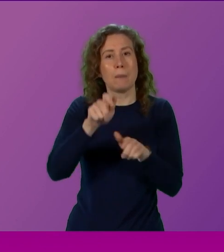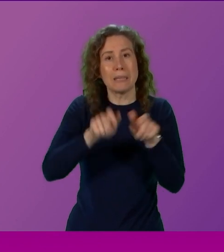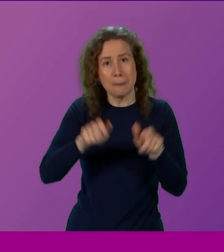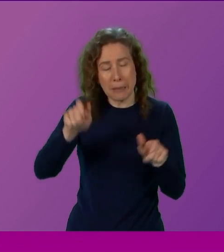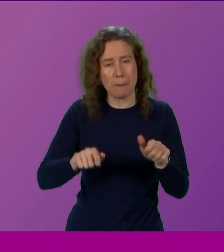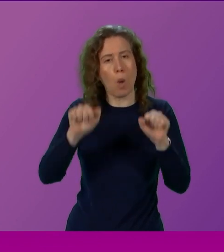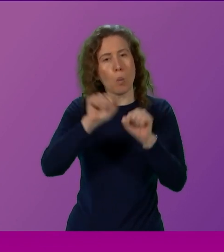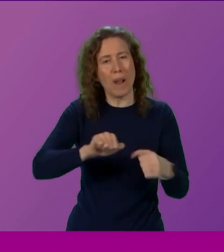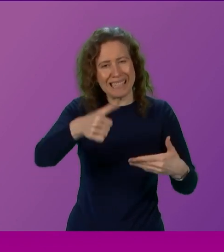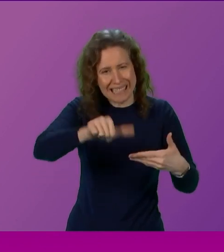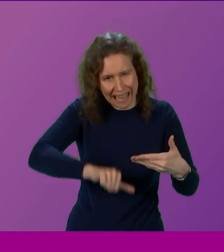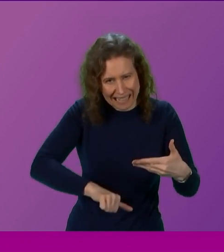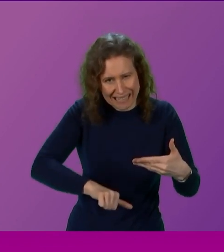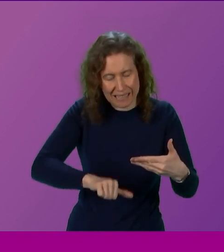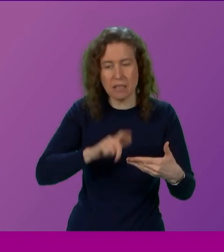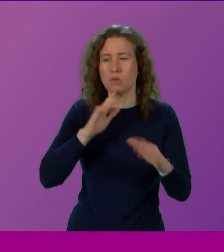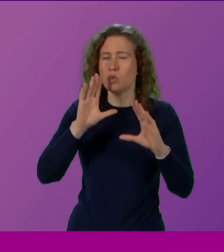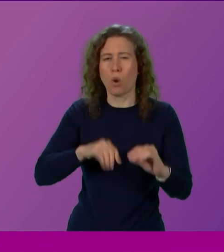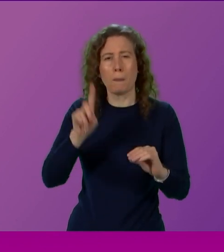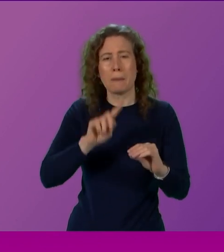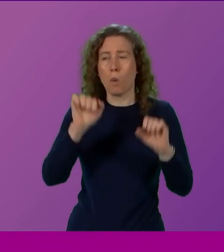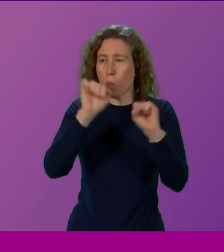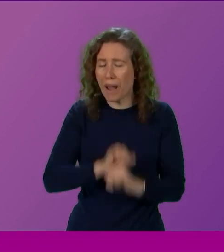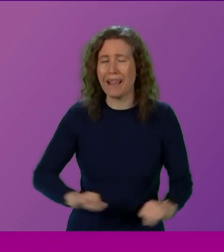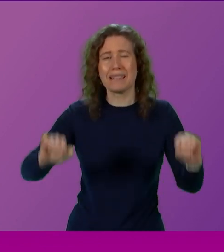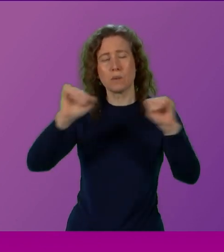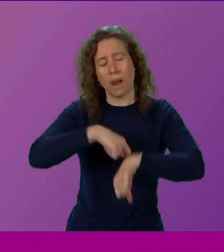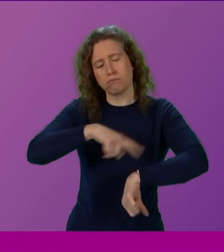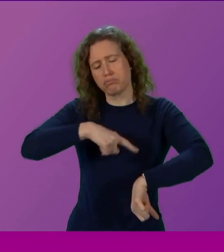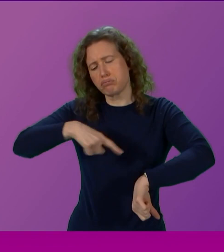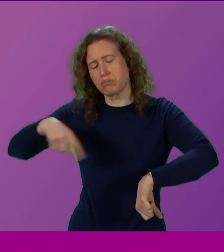waiting lists and ending long waits for national health service treatment.